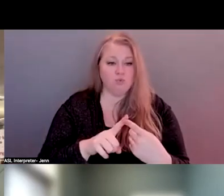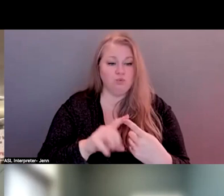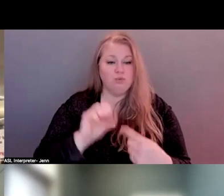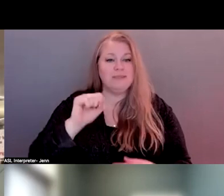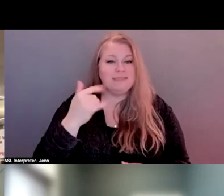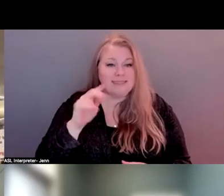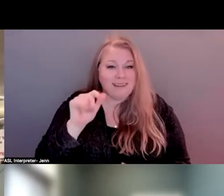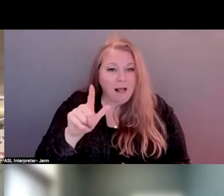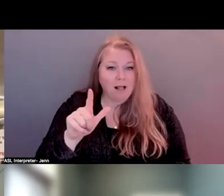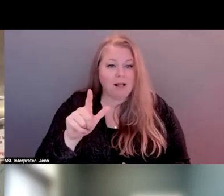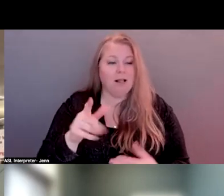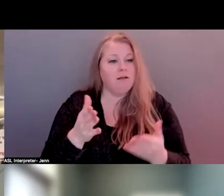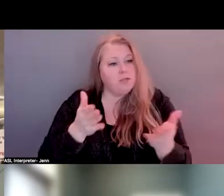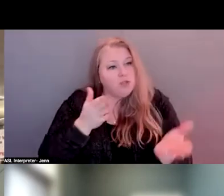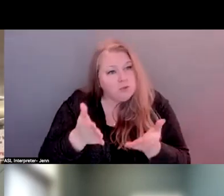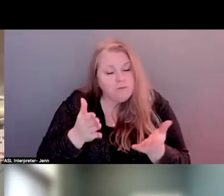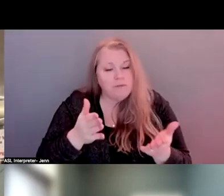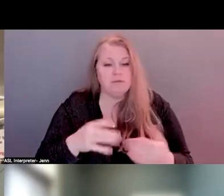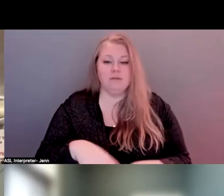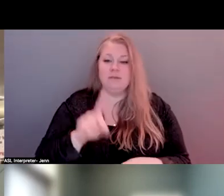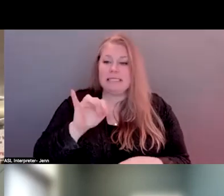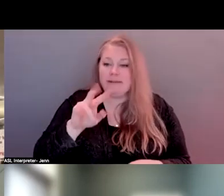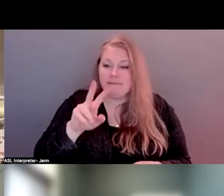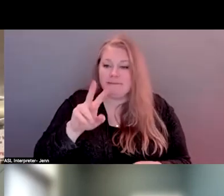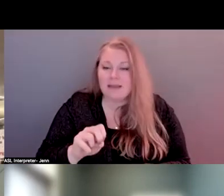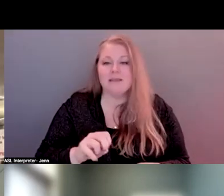the services, to signal the devices, to signal what we do.